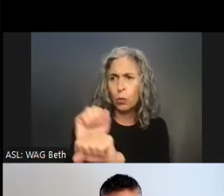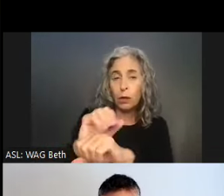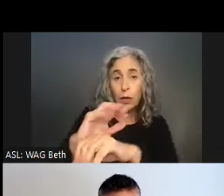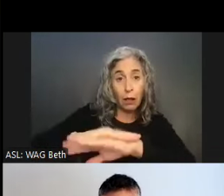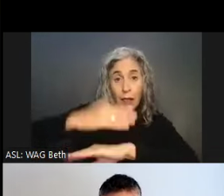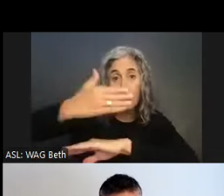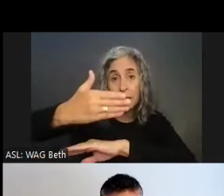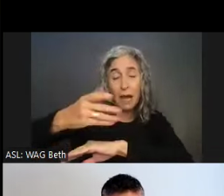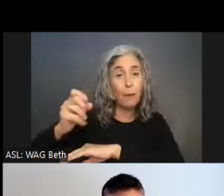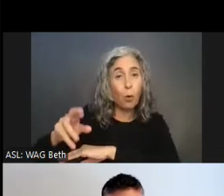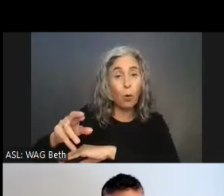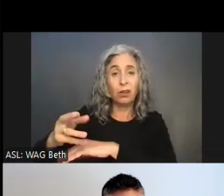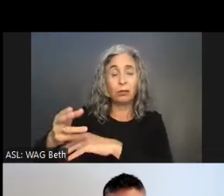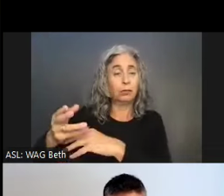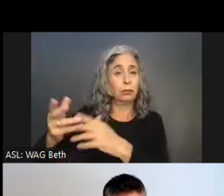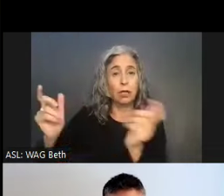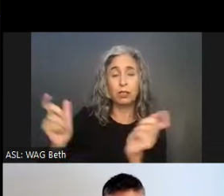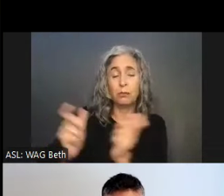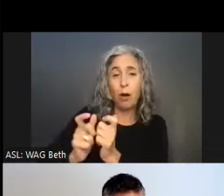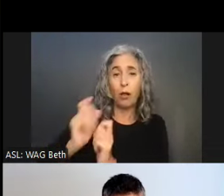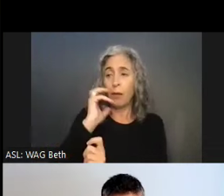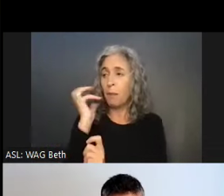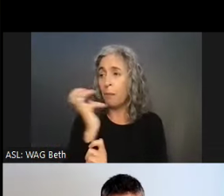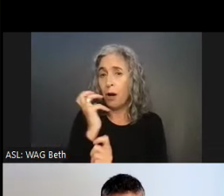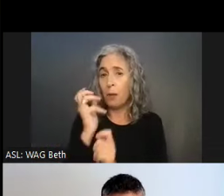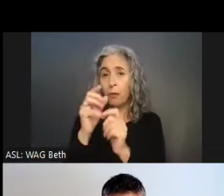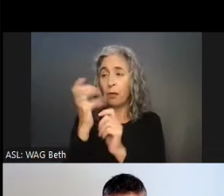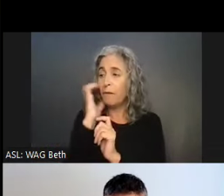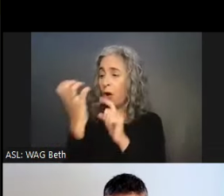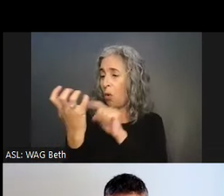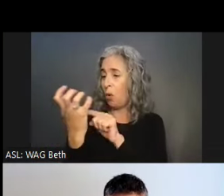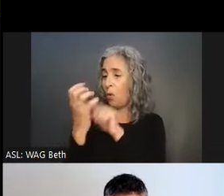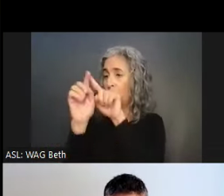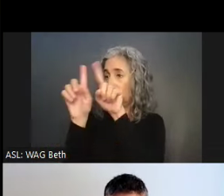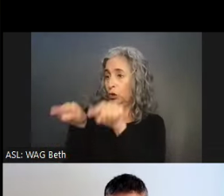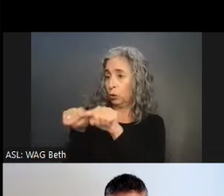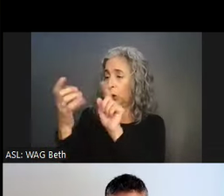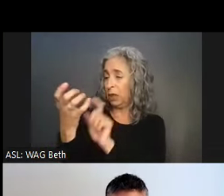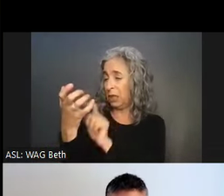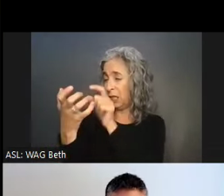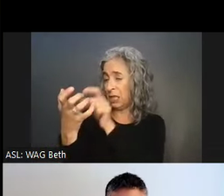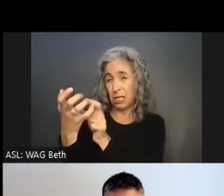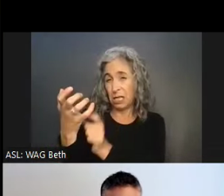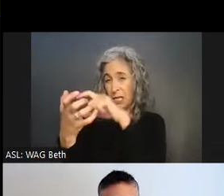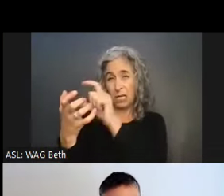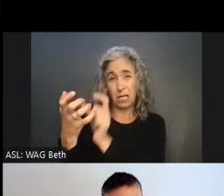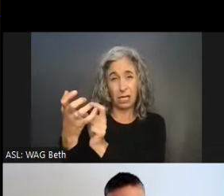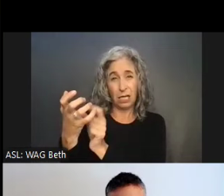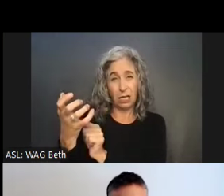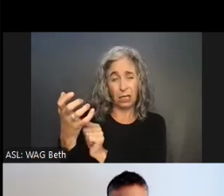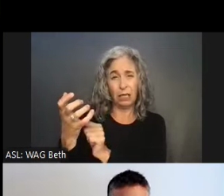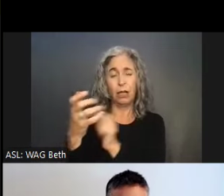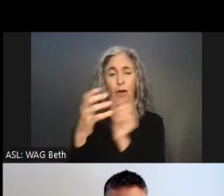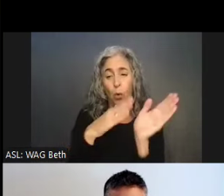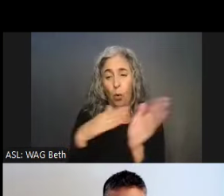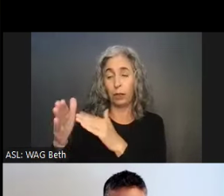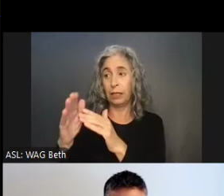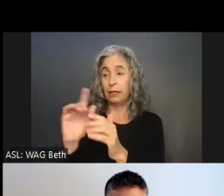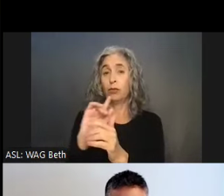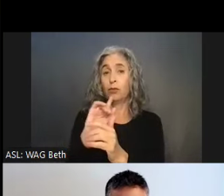or even just a small mobile phone screen. Organizing an in person watch party is also a